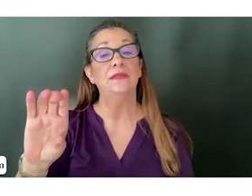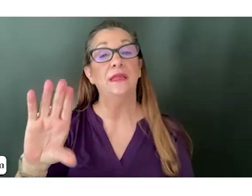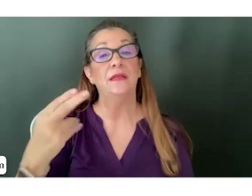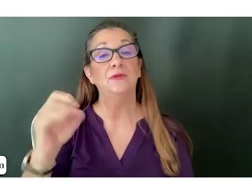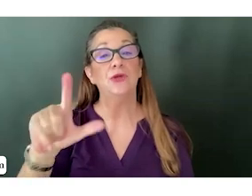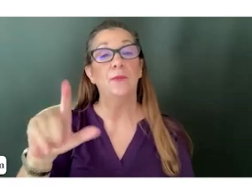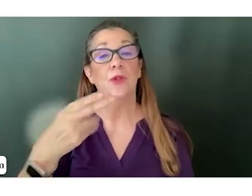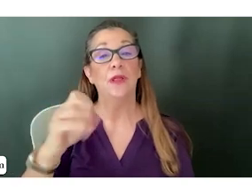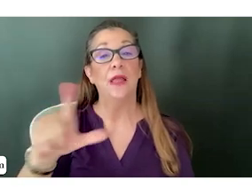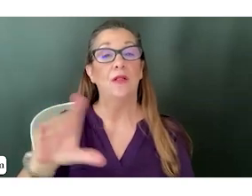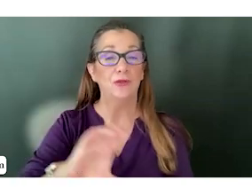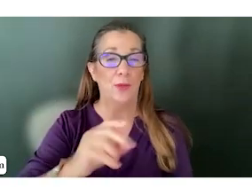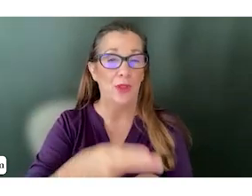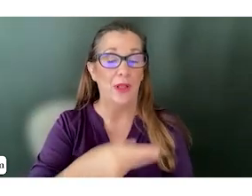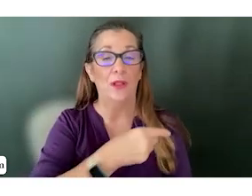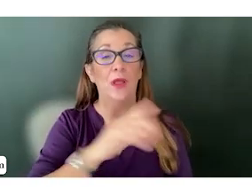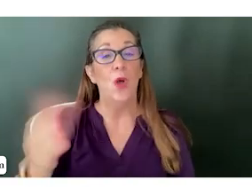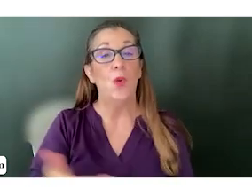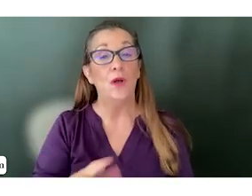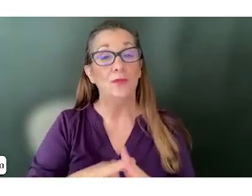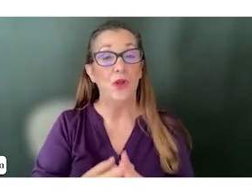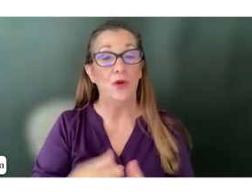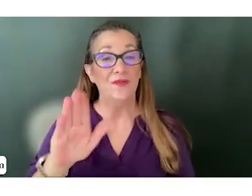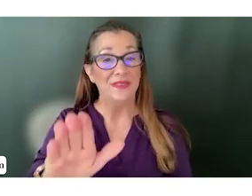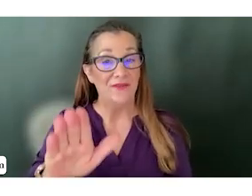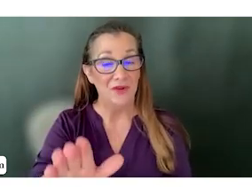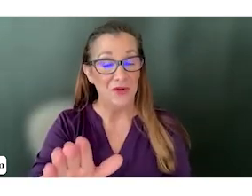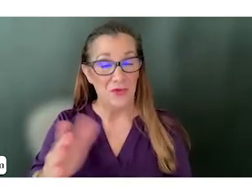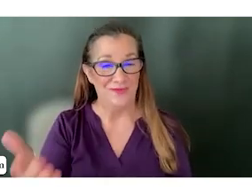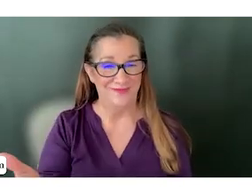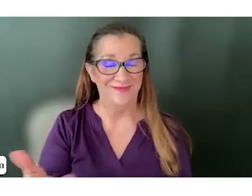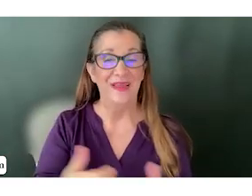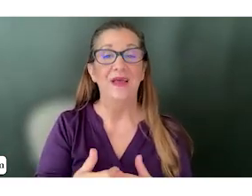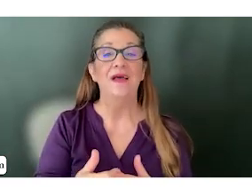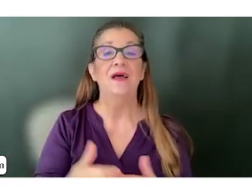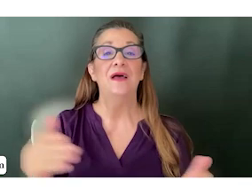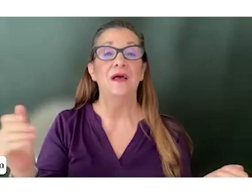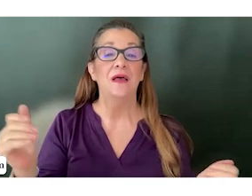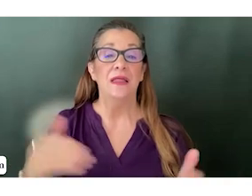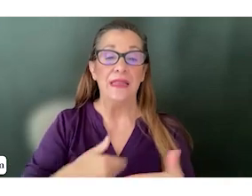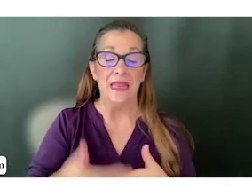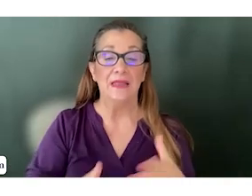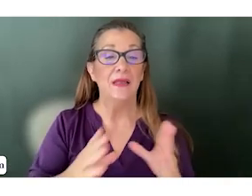Welcome to the start of our afternoon sessions with our next session, Alt Text Basics with Sean Tikkun.